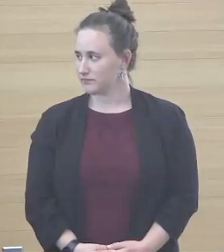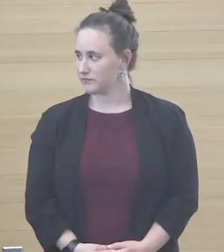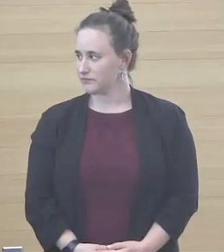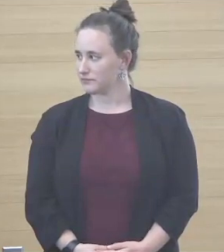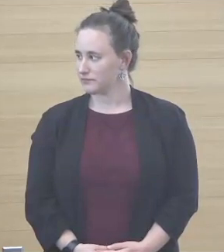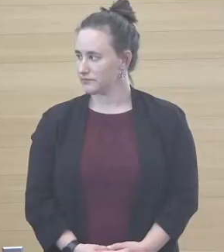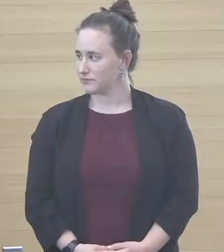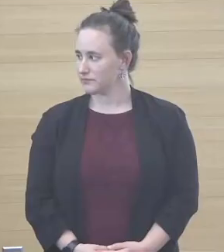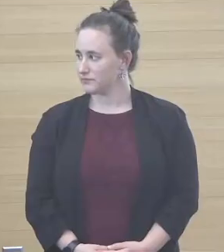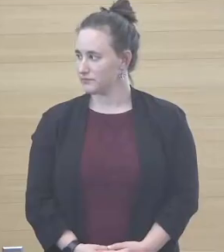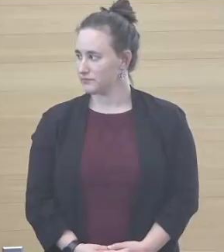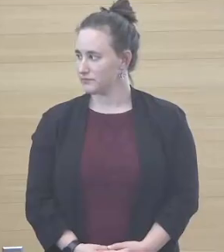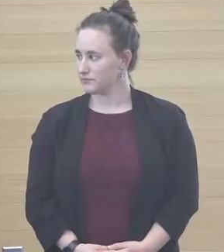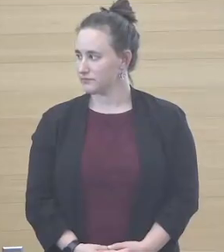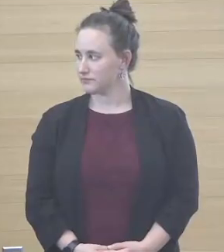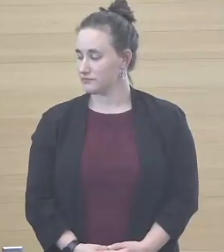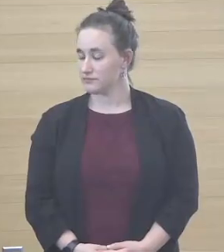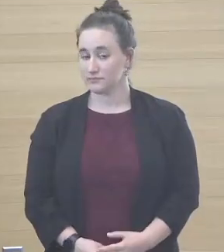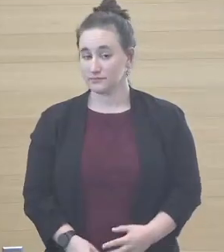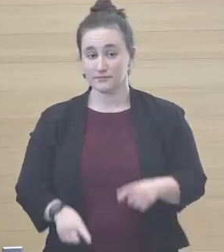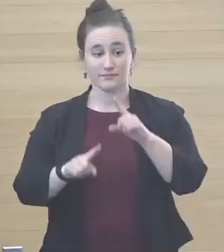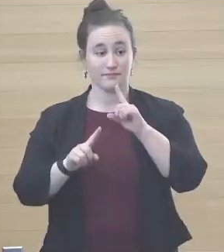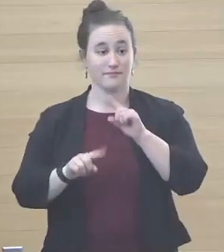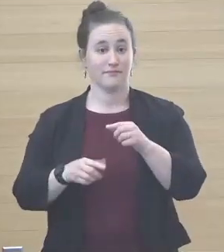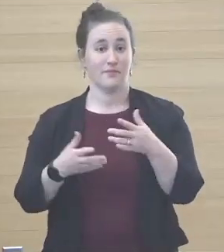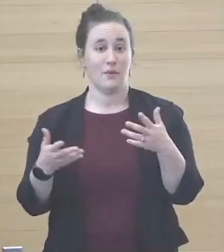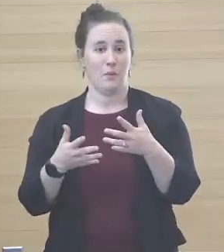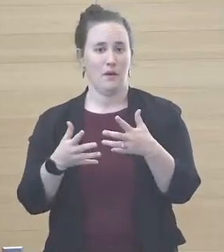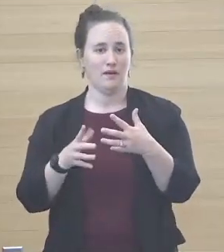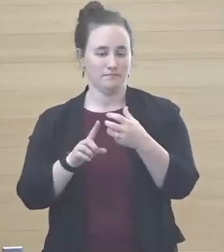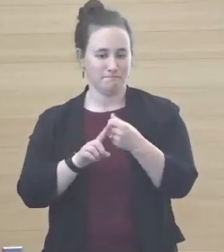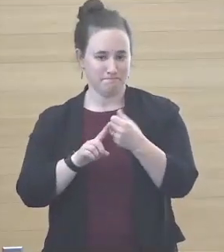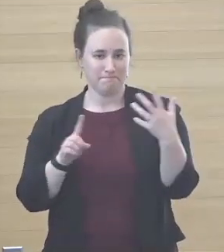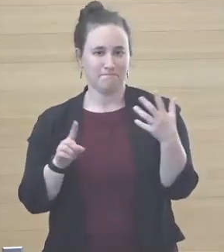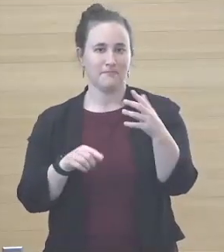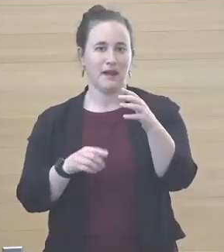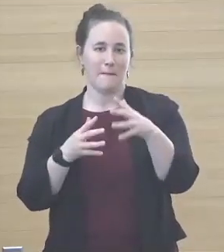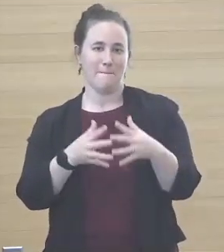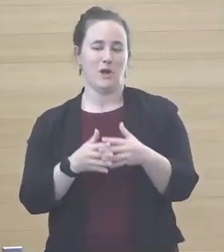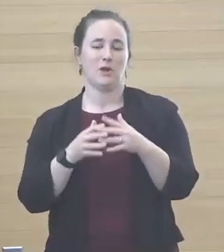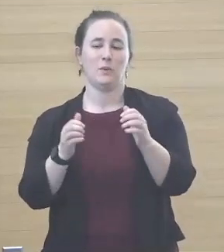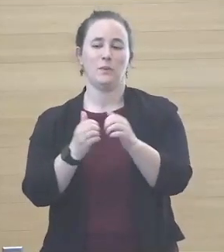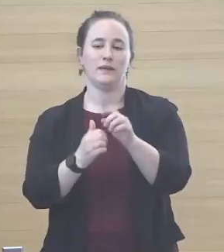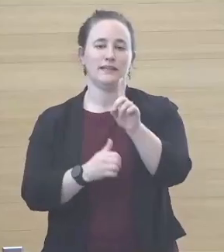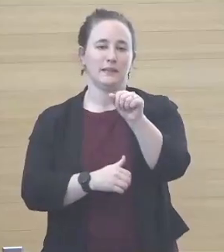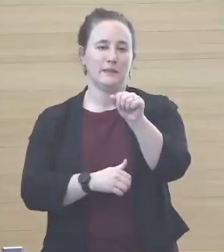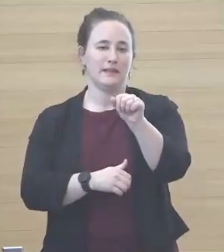I'm done. Yes, it was the Americans with Disabilities Act.